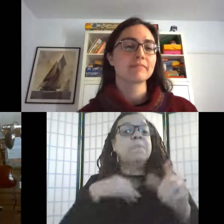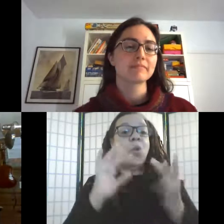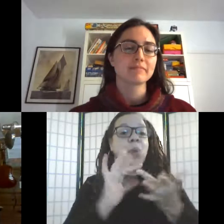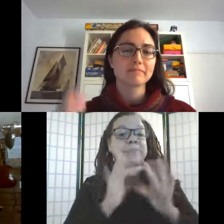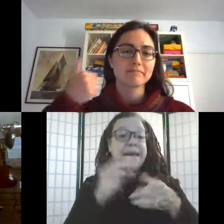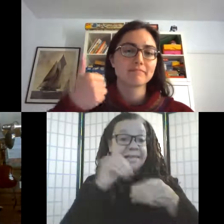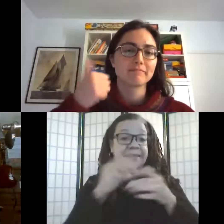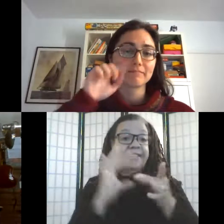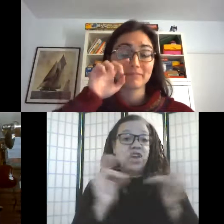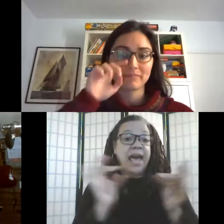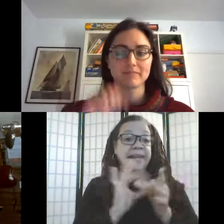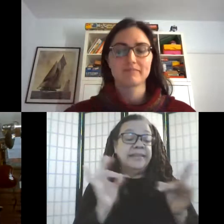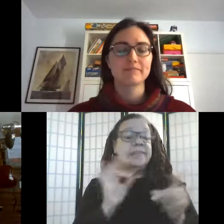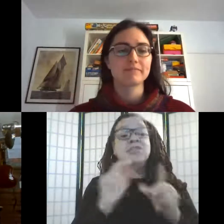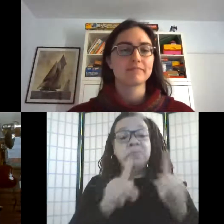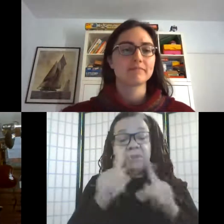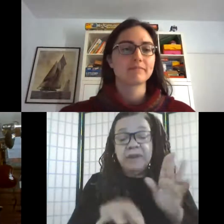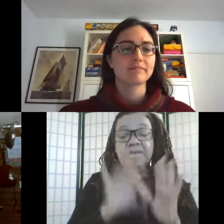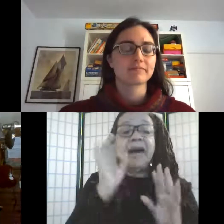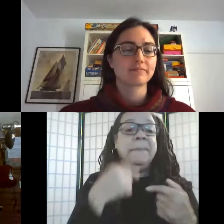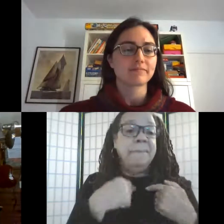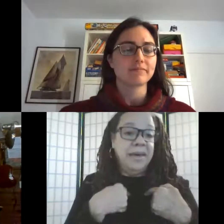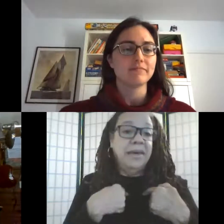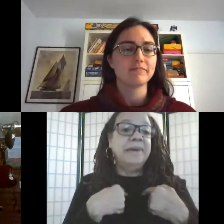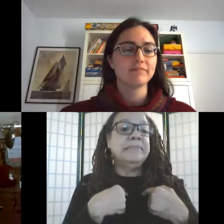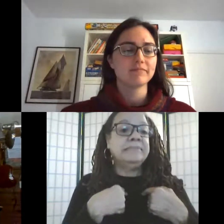um, so that people can find that I'm posting these...